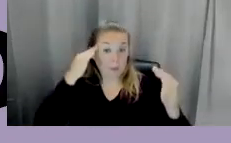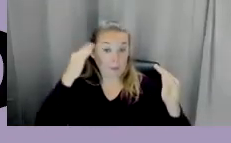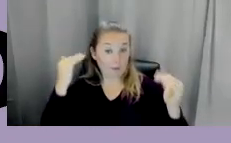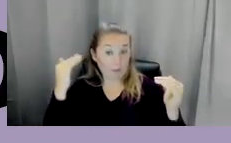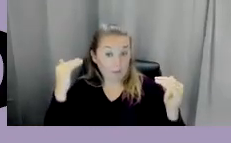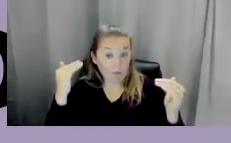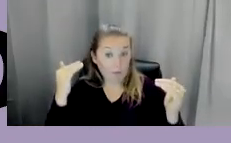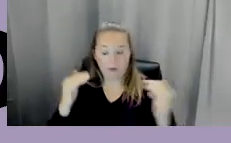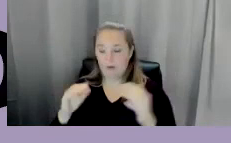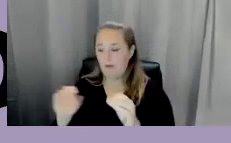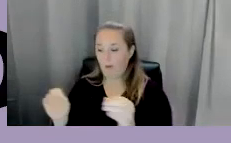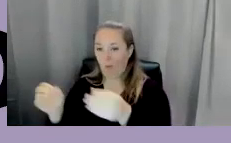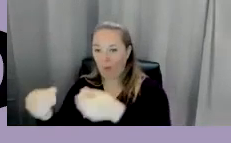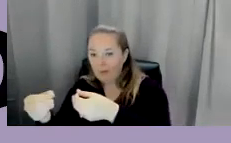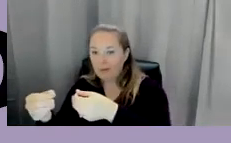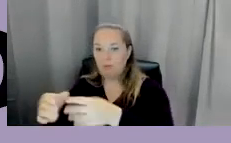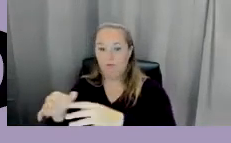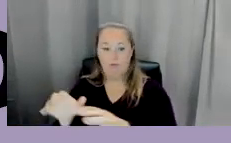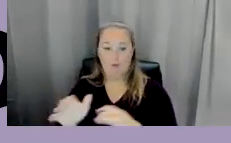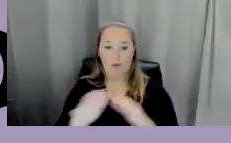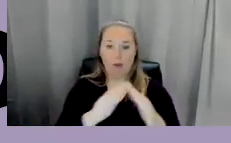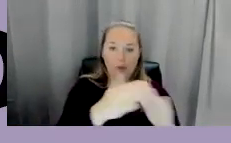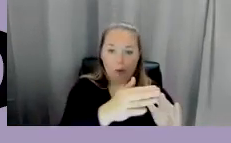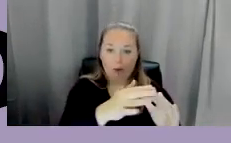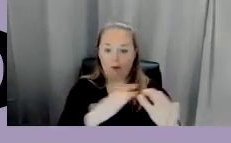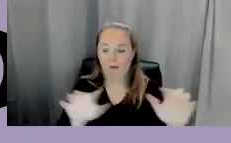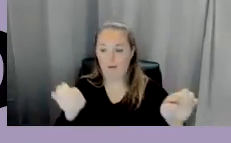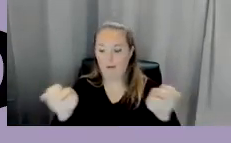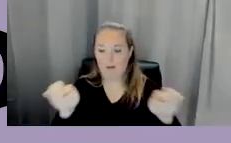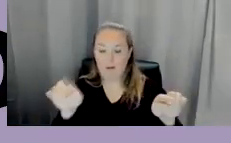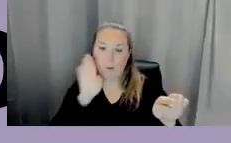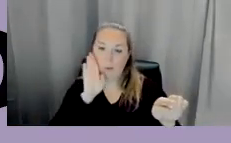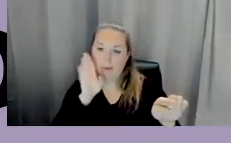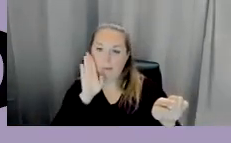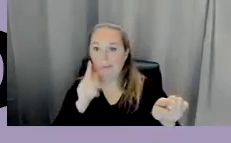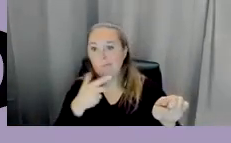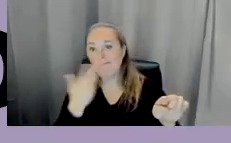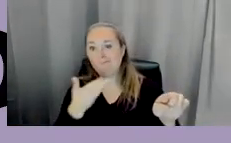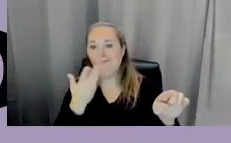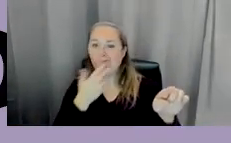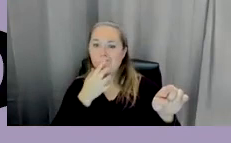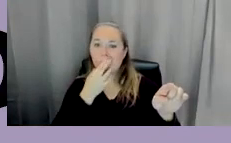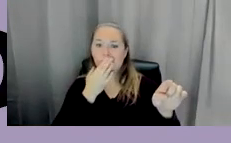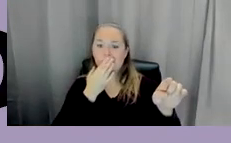OF COMMUNITIES OR POPULATIONS THAT COULD BE CONSIDERED WITHIN THAT DEFINITION.